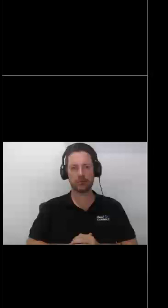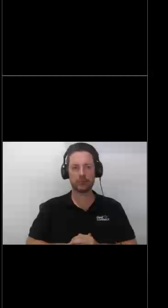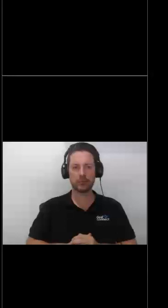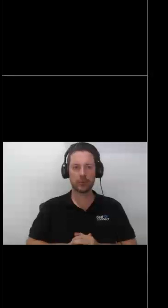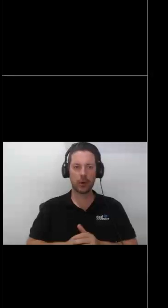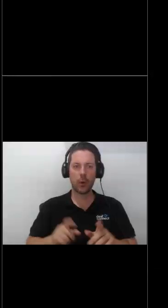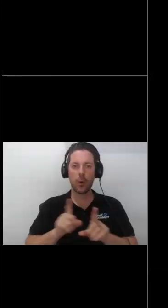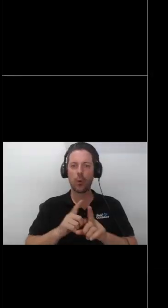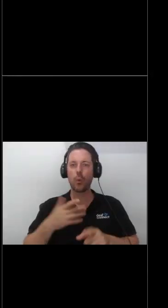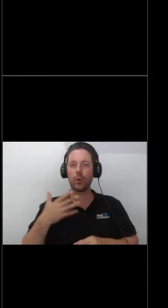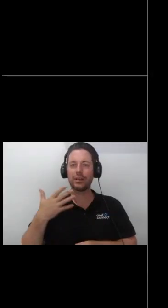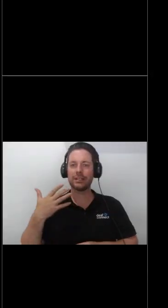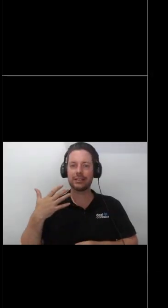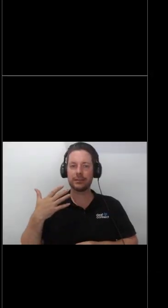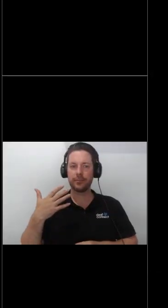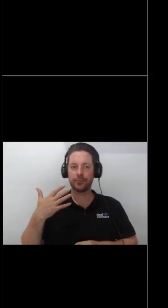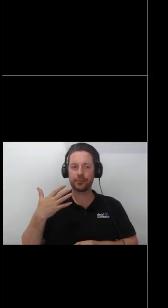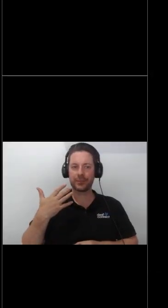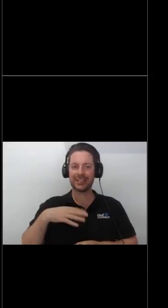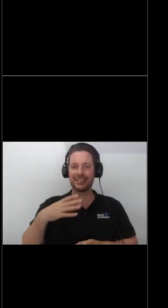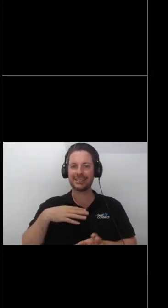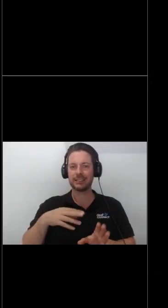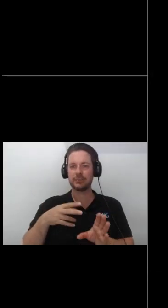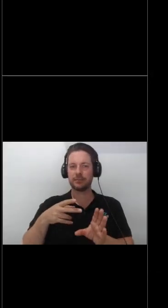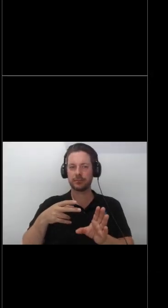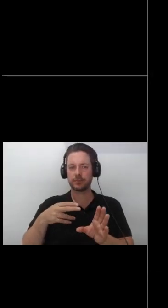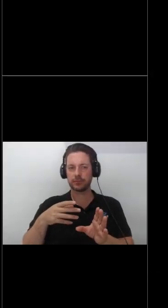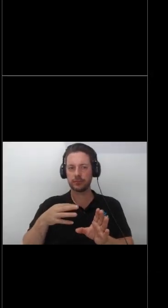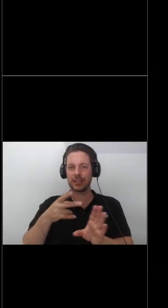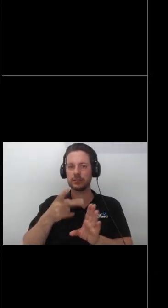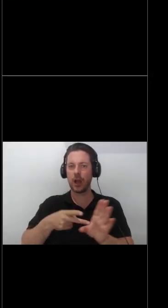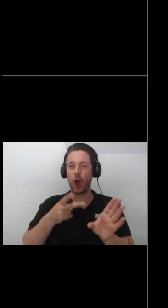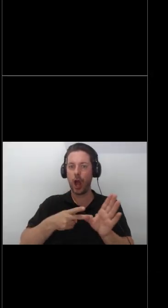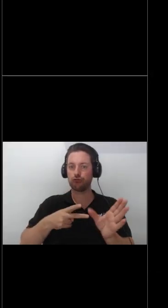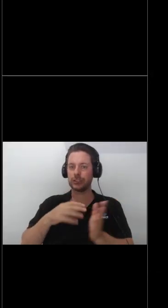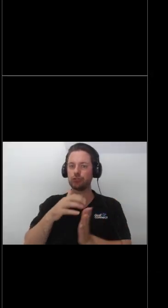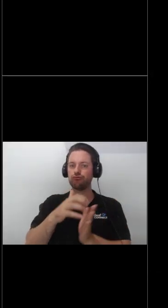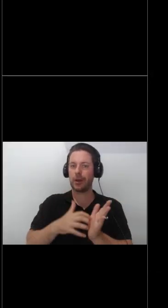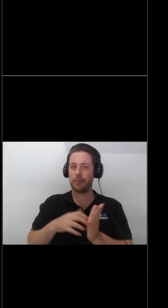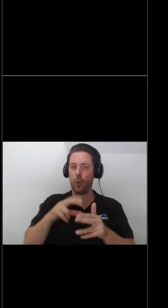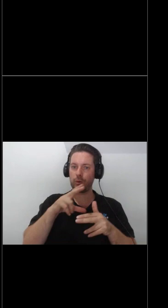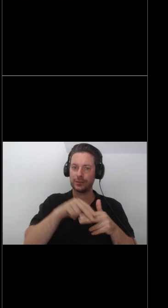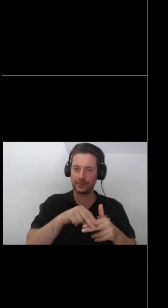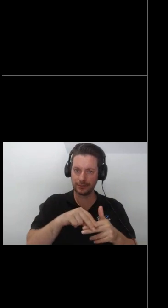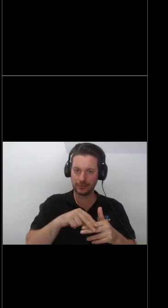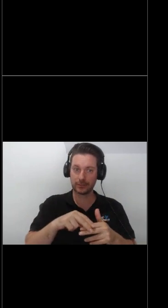of the psychiatrist report or if the person's got a cognitive impairment,